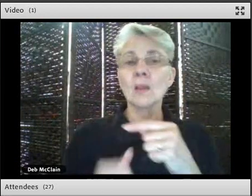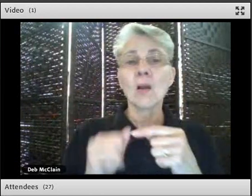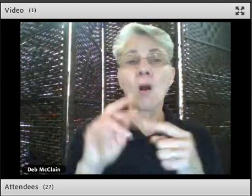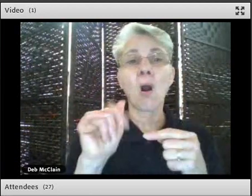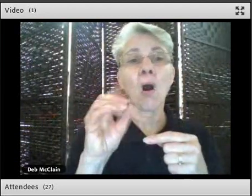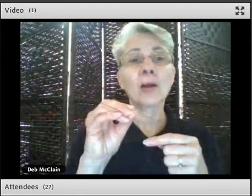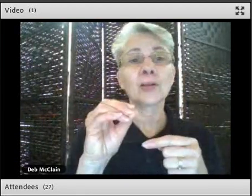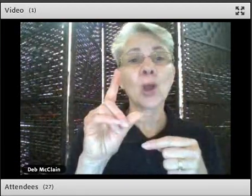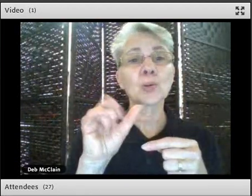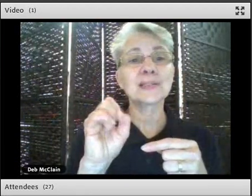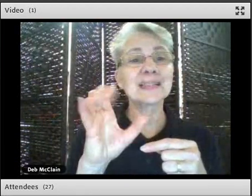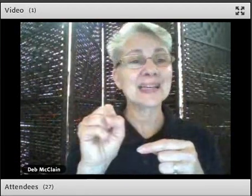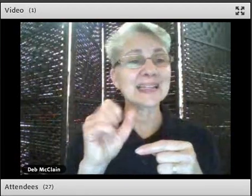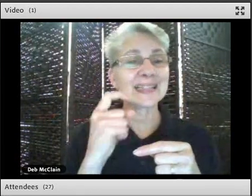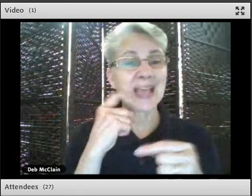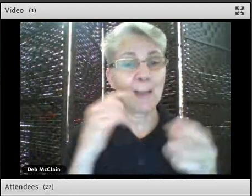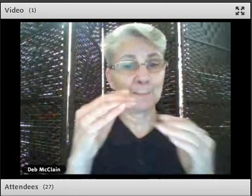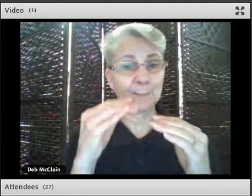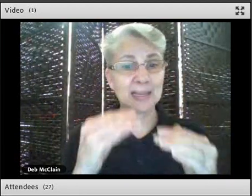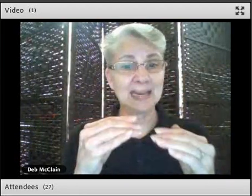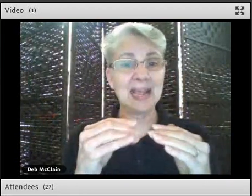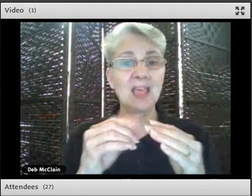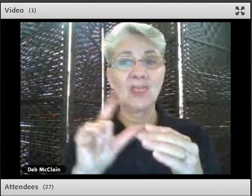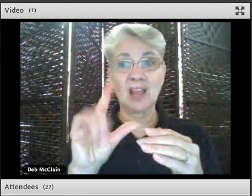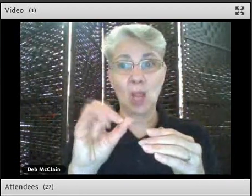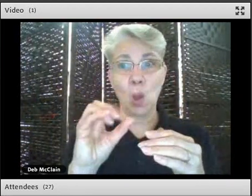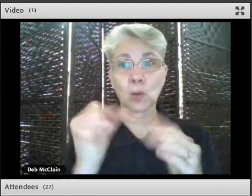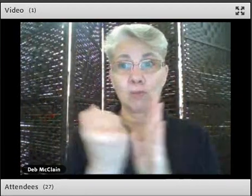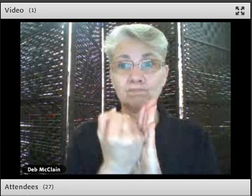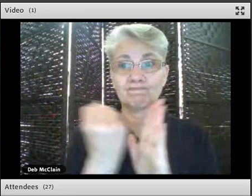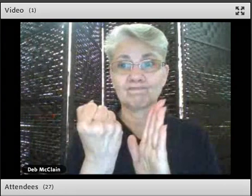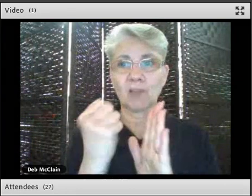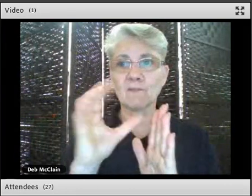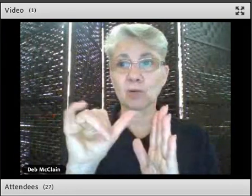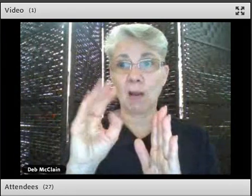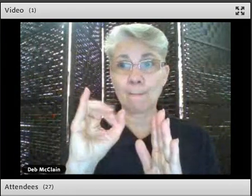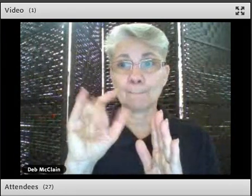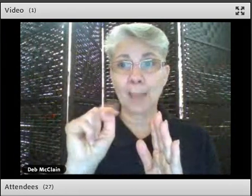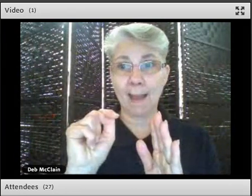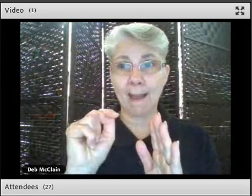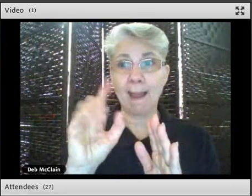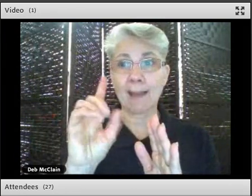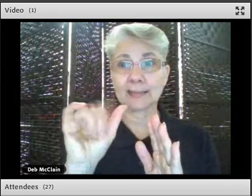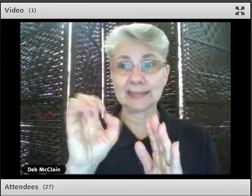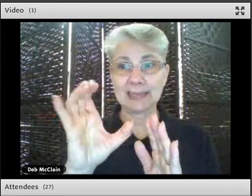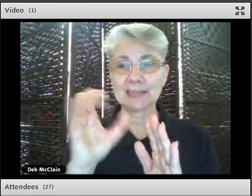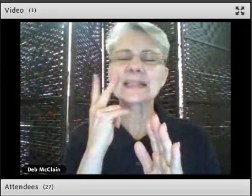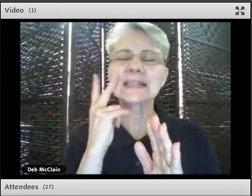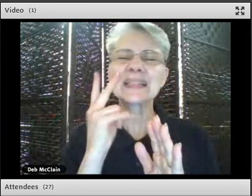you will see -- not all the time, but often -- three letters in three boxes.